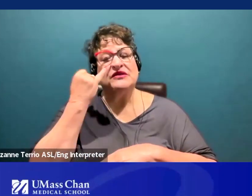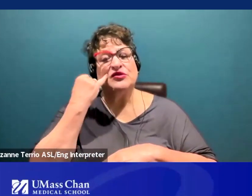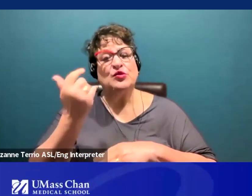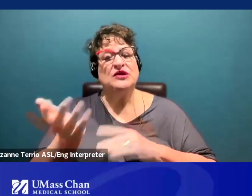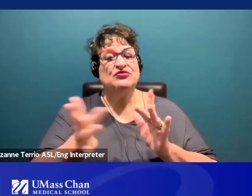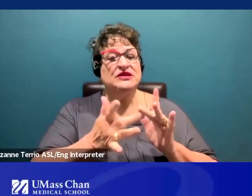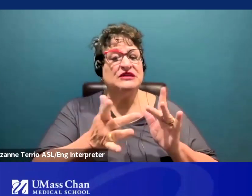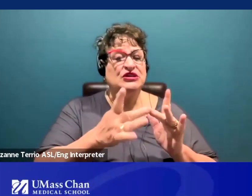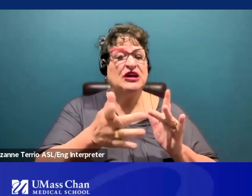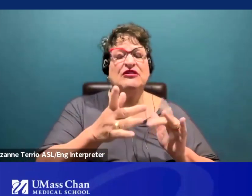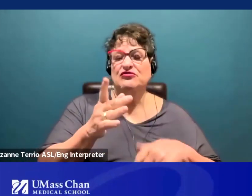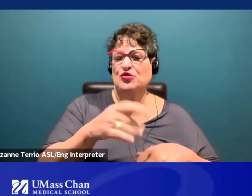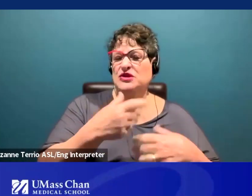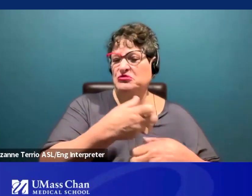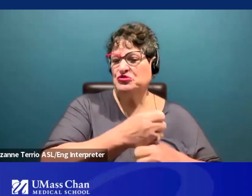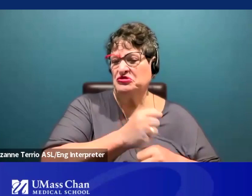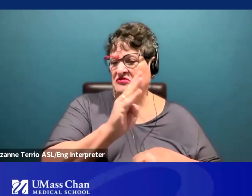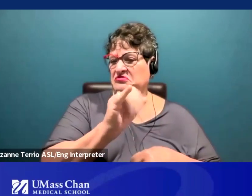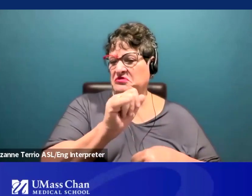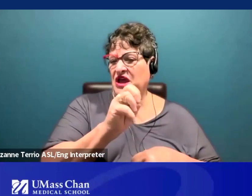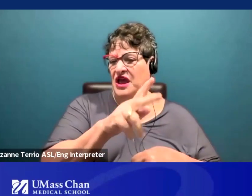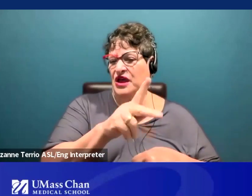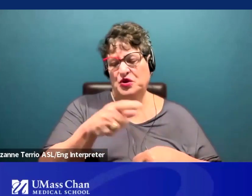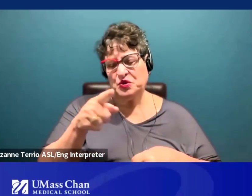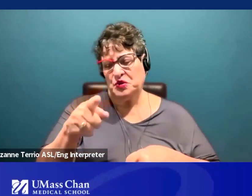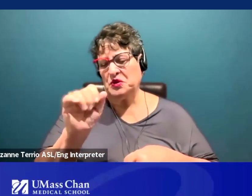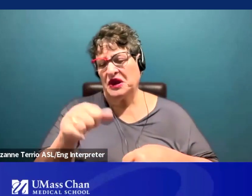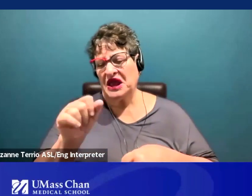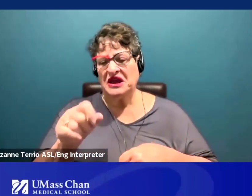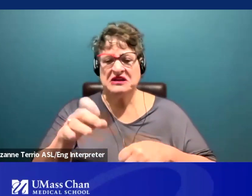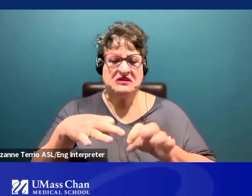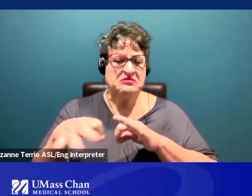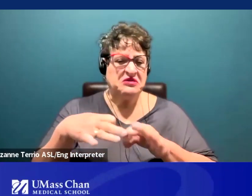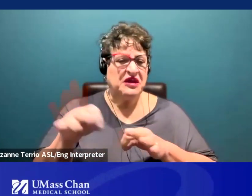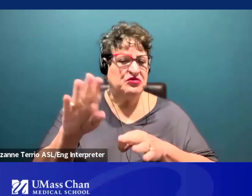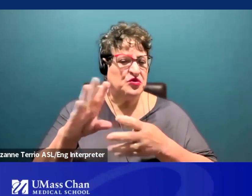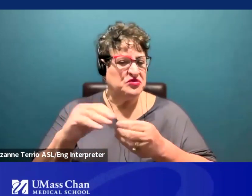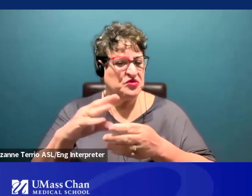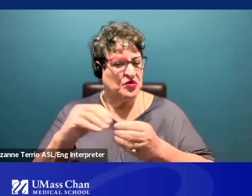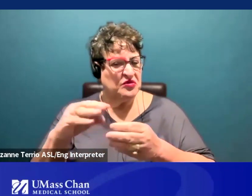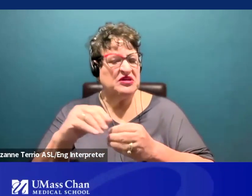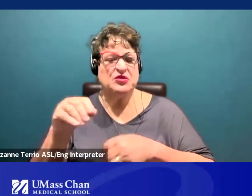We can make suggestions for, do you want to more heavily focus on the state case law that says similar things,